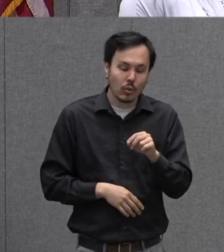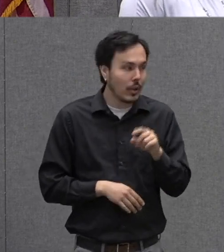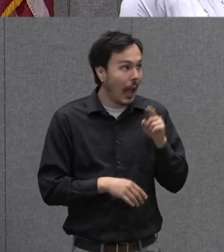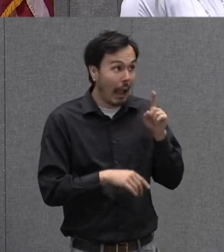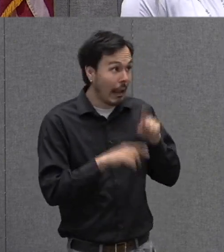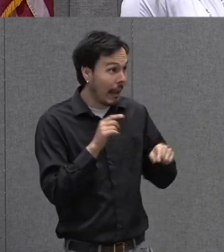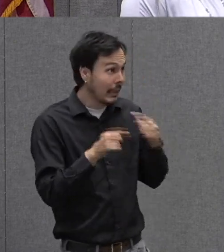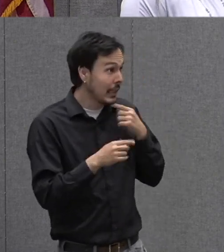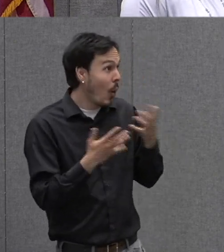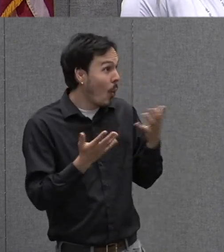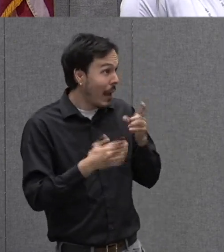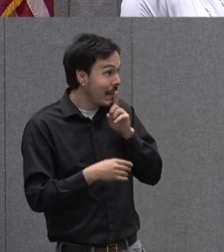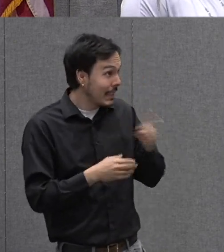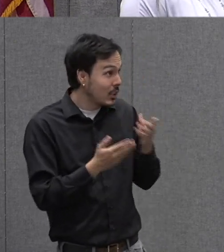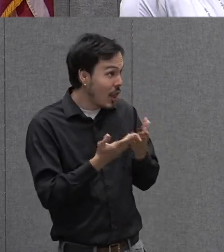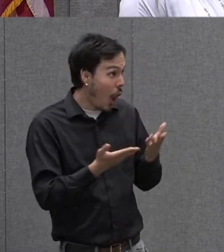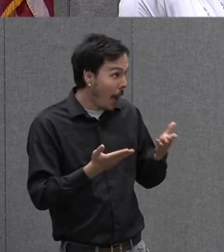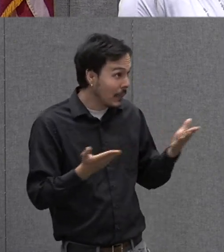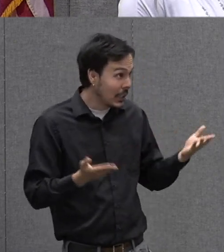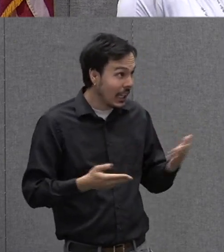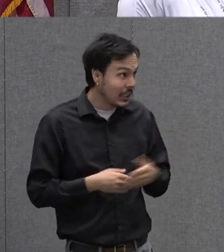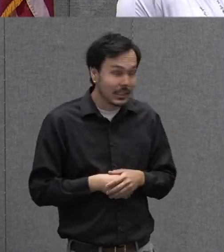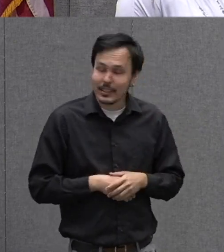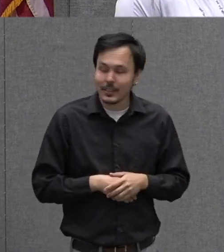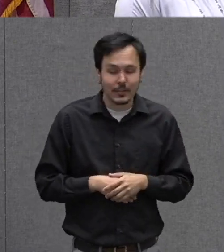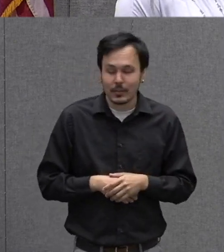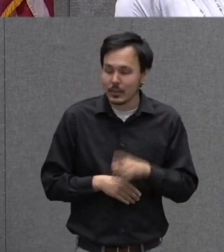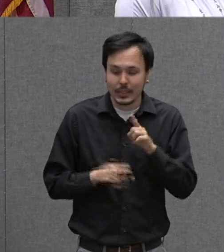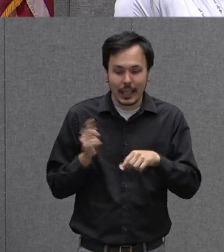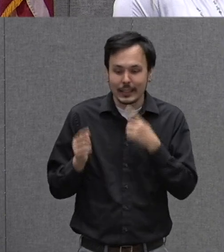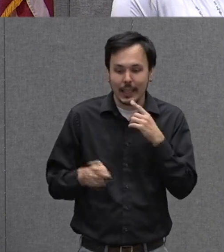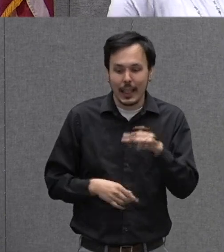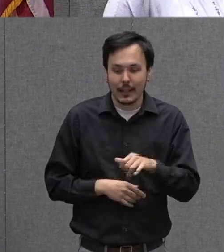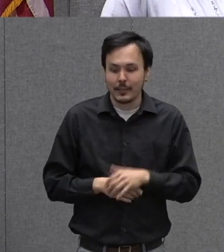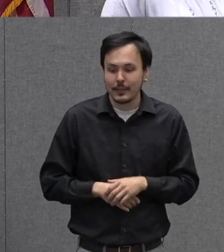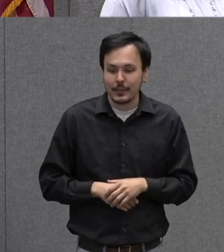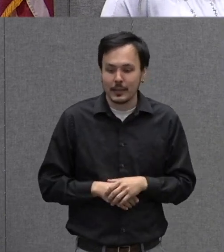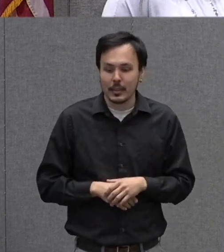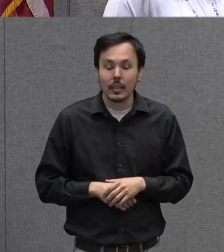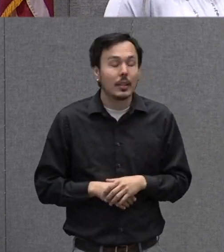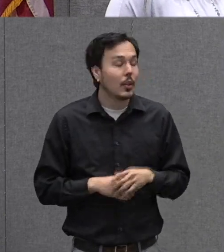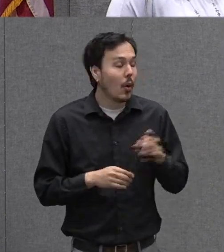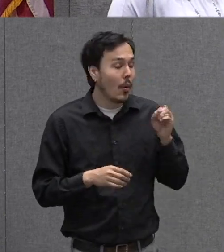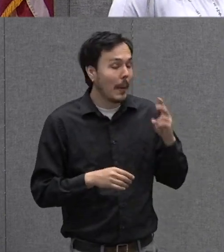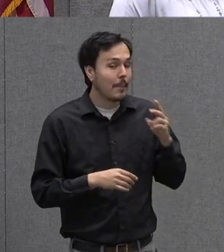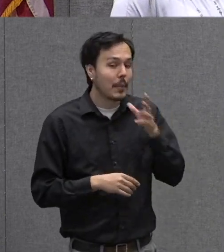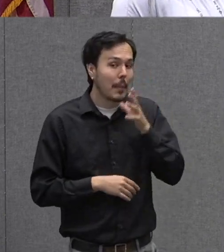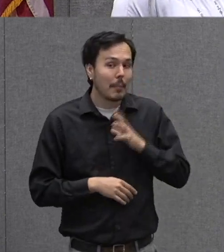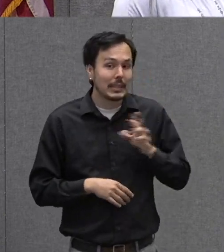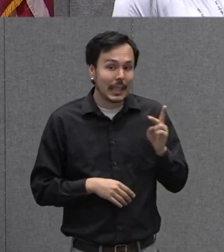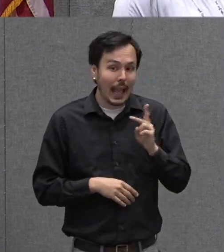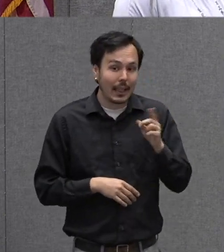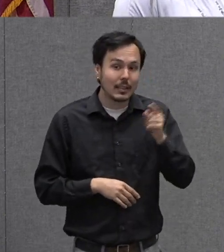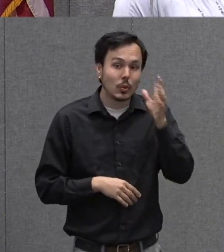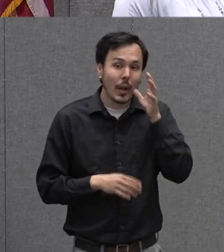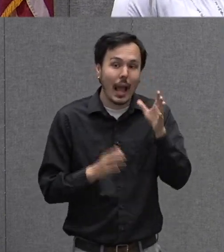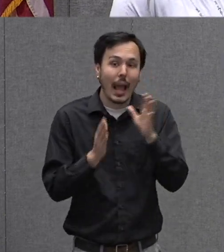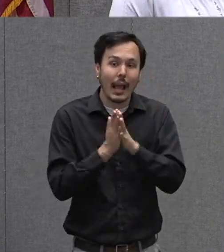That would make it one question. Right. - Okay. All right, I think I'm ready. Okay, so Miss Kathy is gonna ask the question, I'm gonna say yes or no.